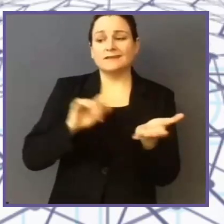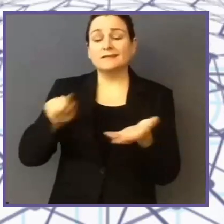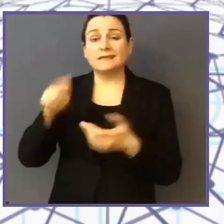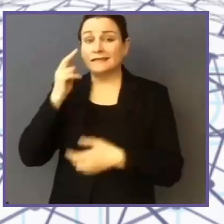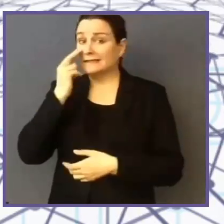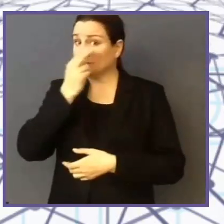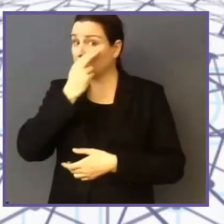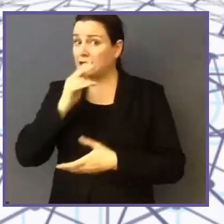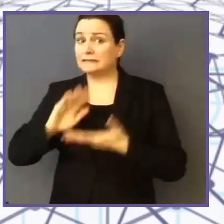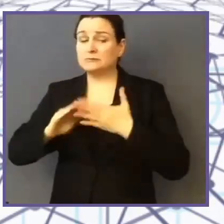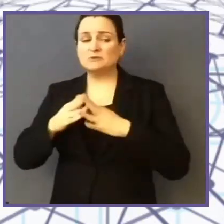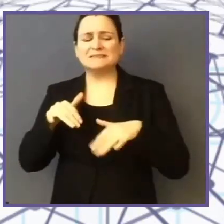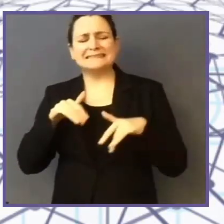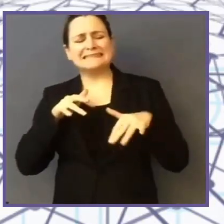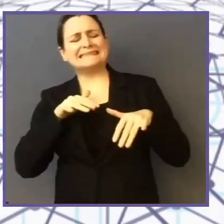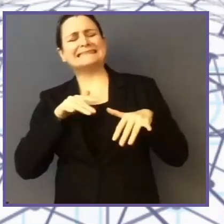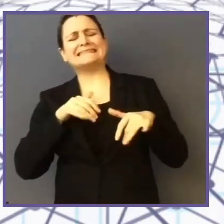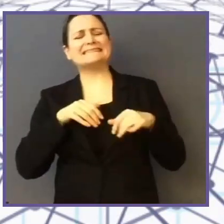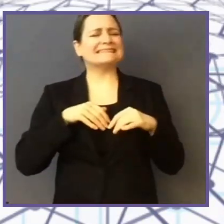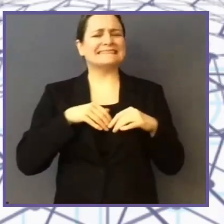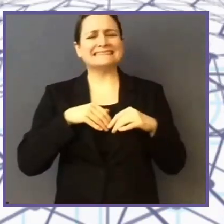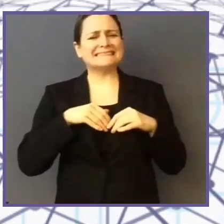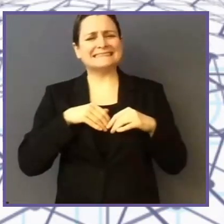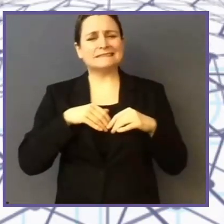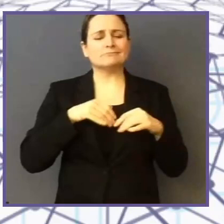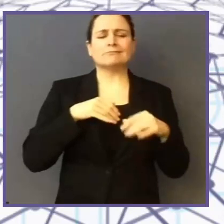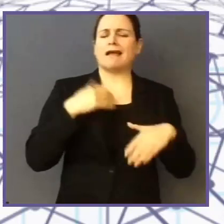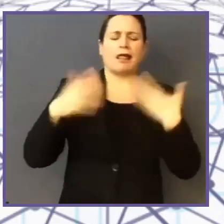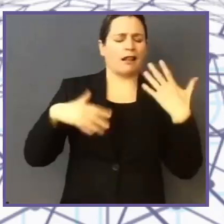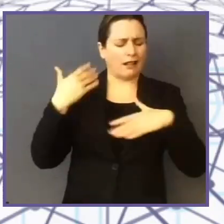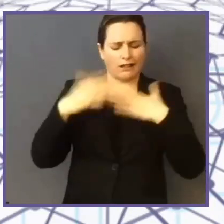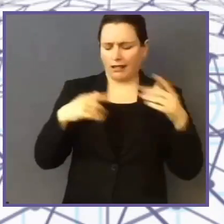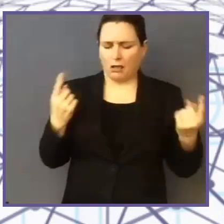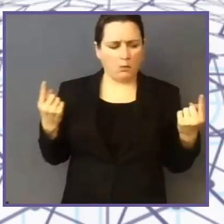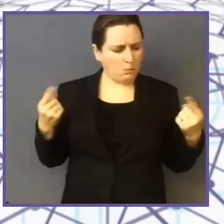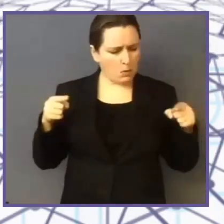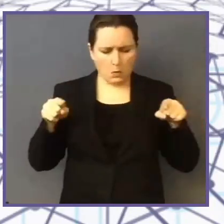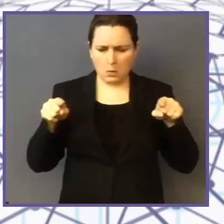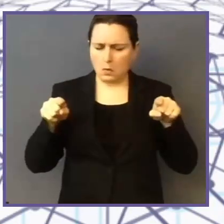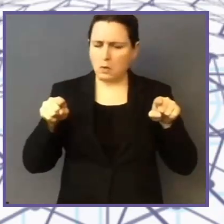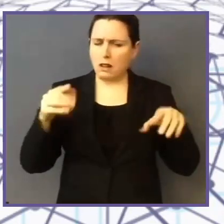for braille to be standardised as the system of communication technology.